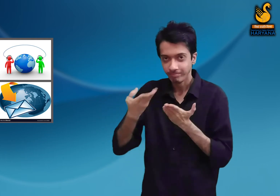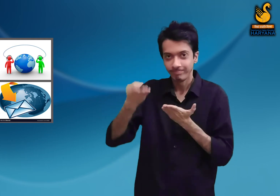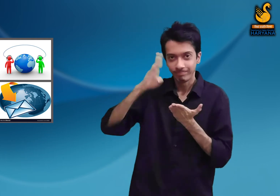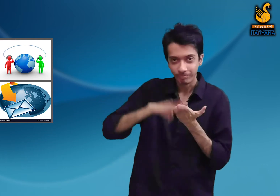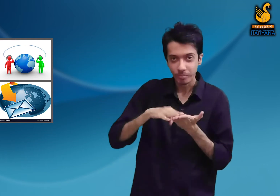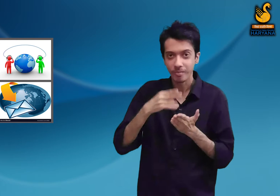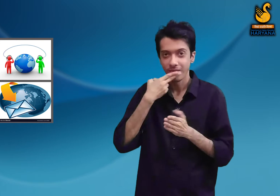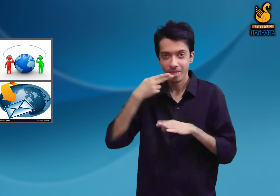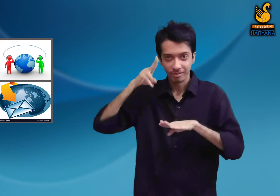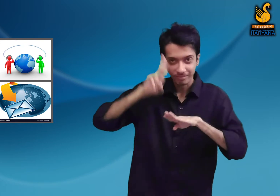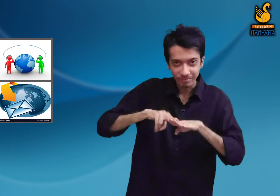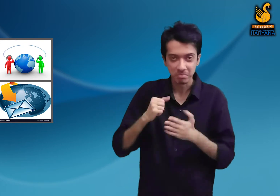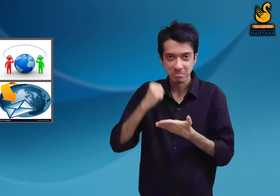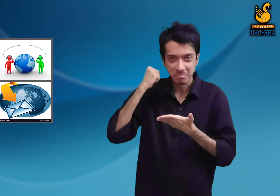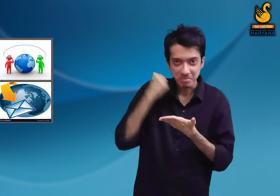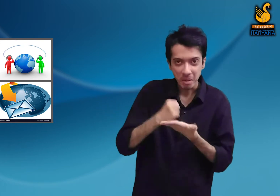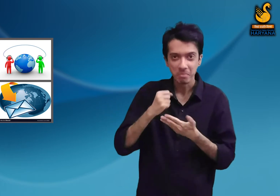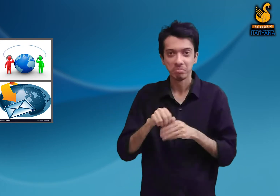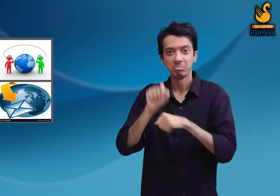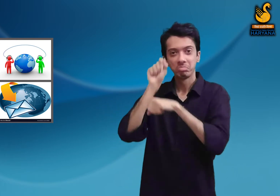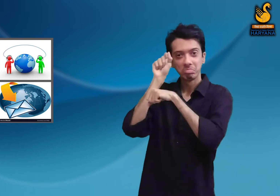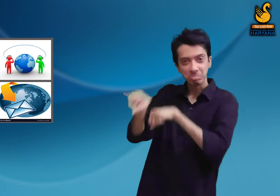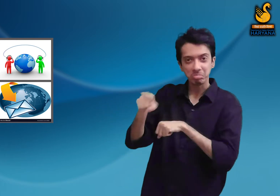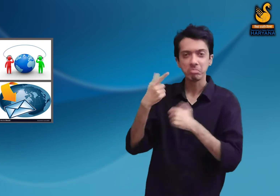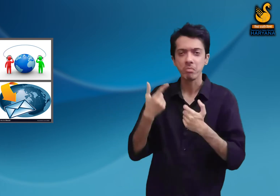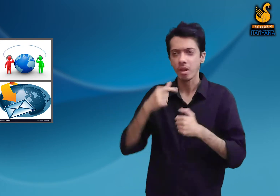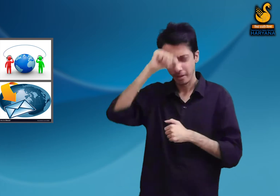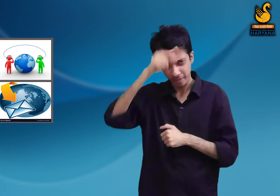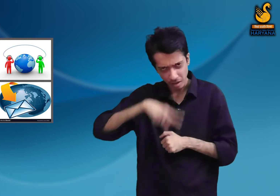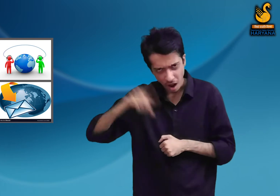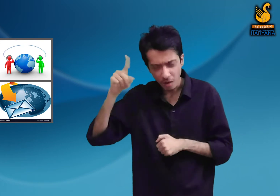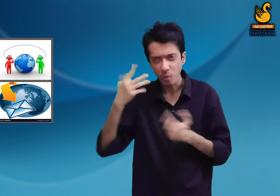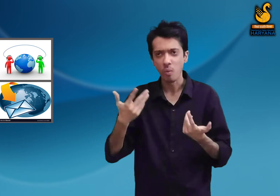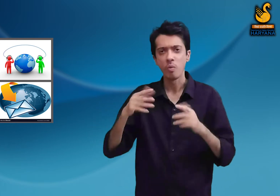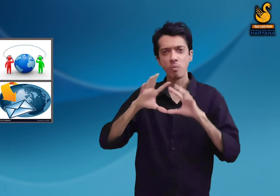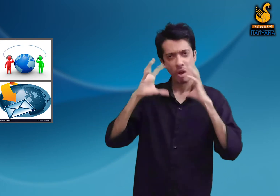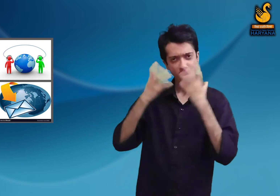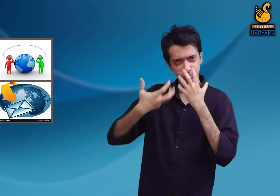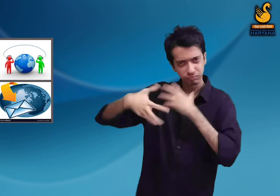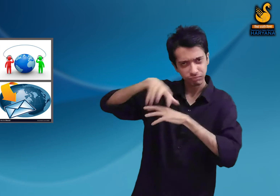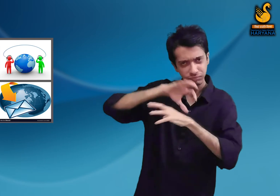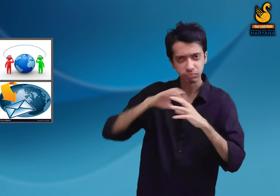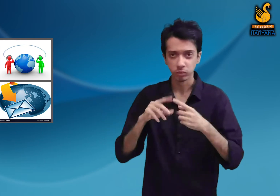We would write a letter, cover it with an envelope, put a stamp and then we would send the letters in India or the other countries